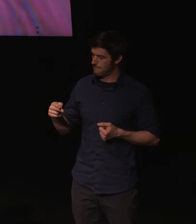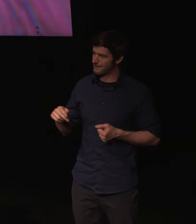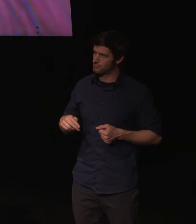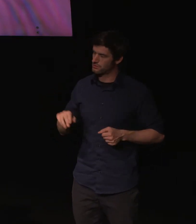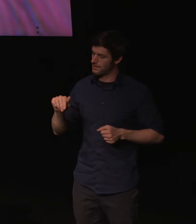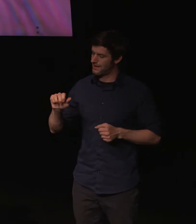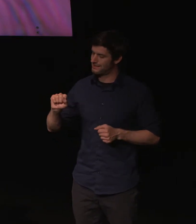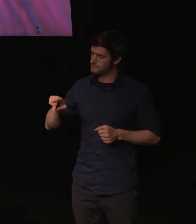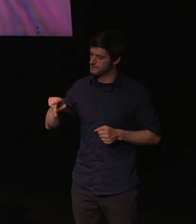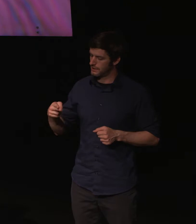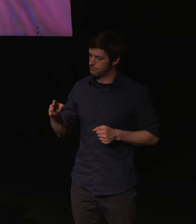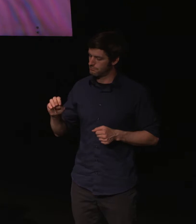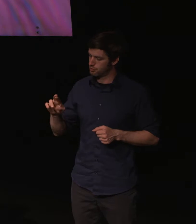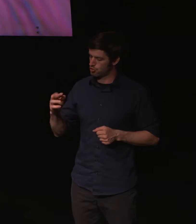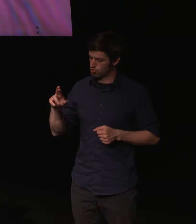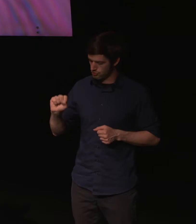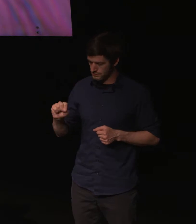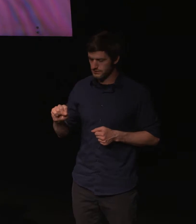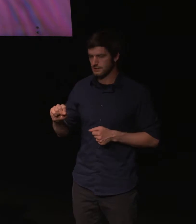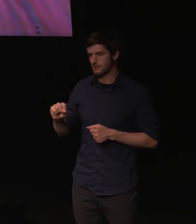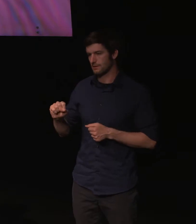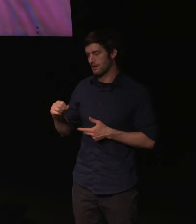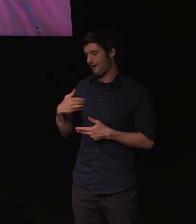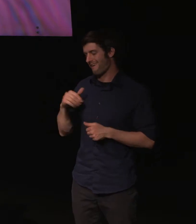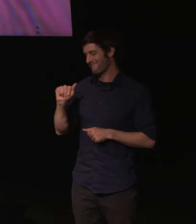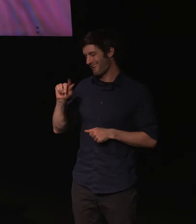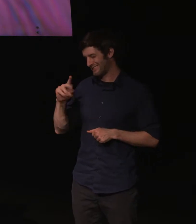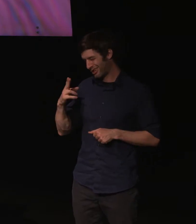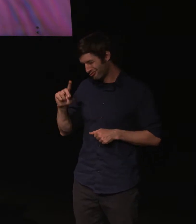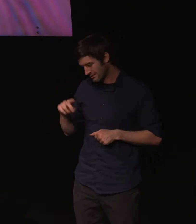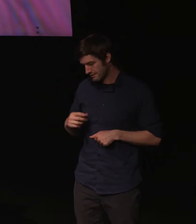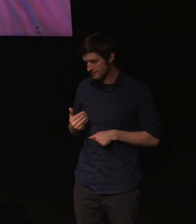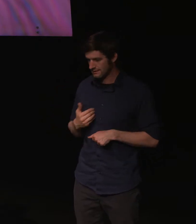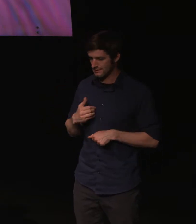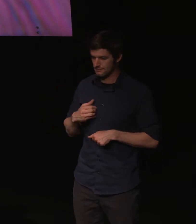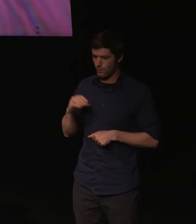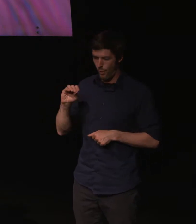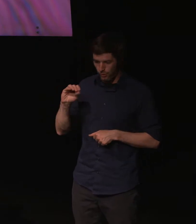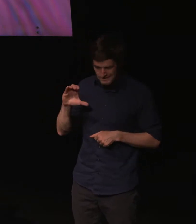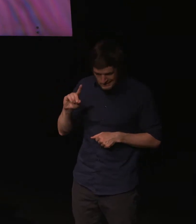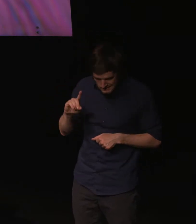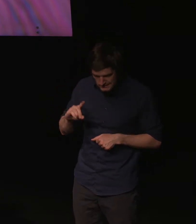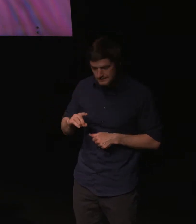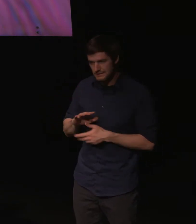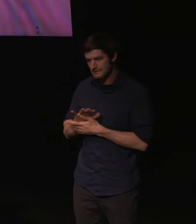ADHD, obsessive compulsive. I am disabilities in a hand basket.